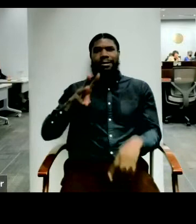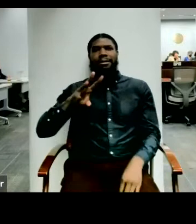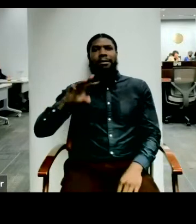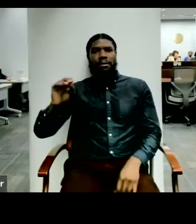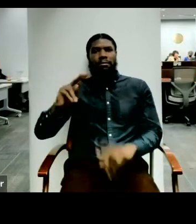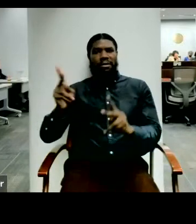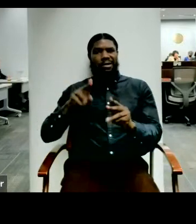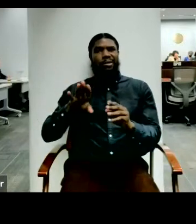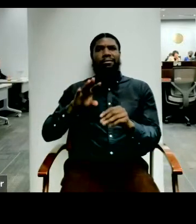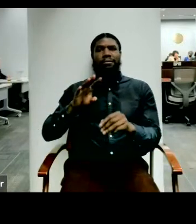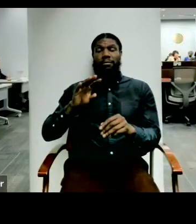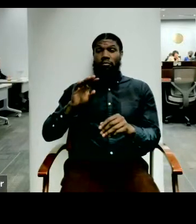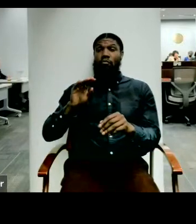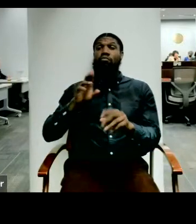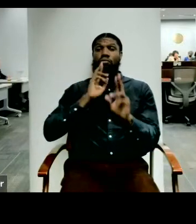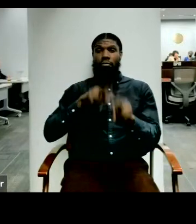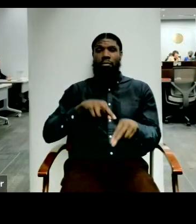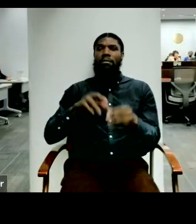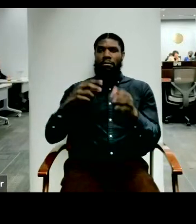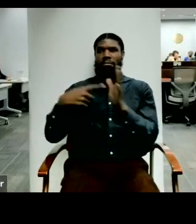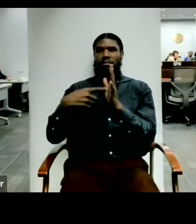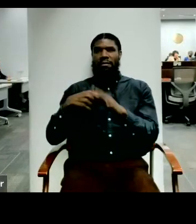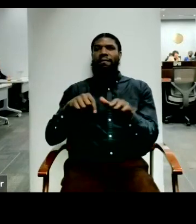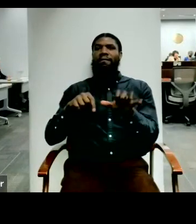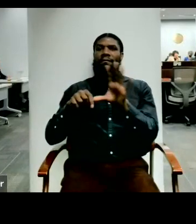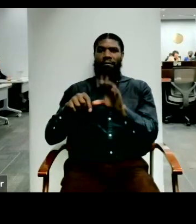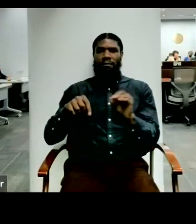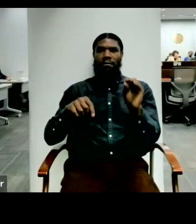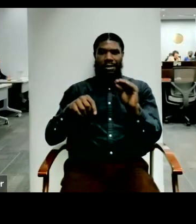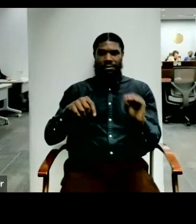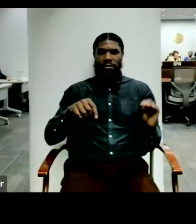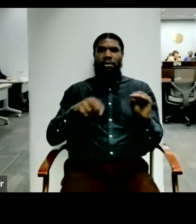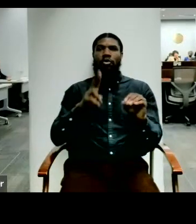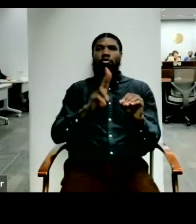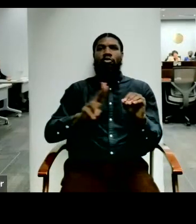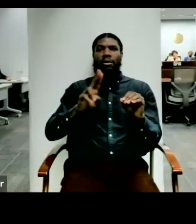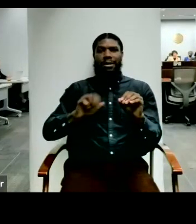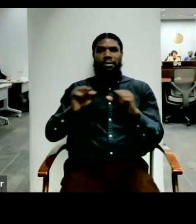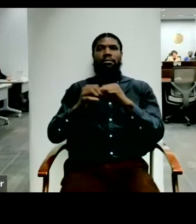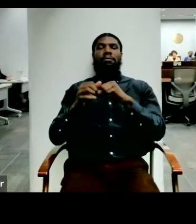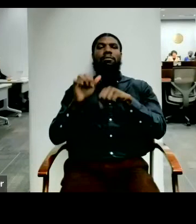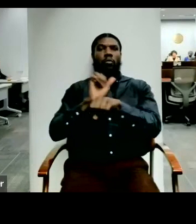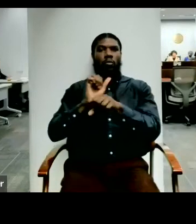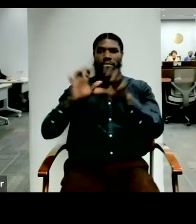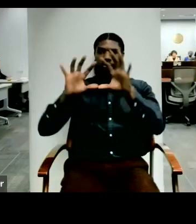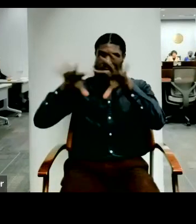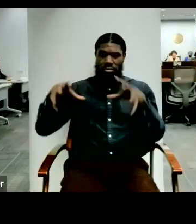represented 50% of the US workplace rarely or never allowed employees to work remotely,